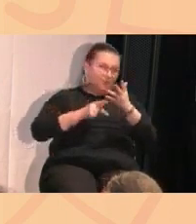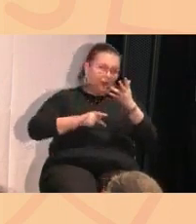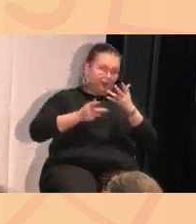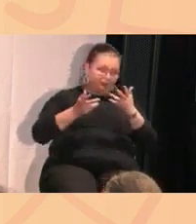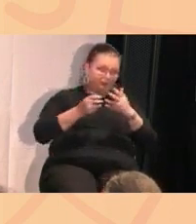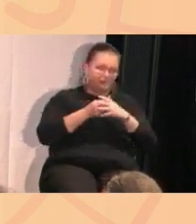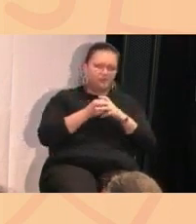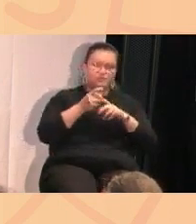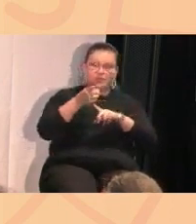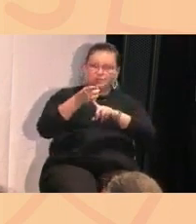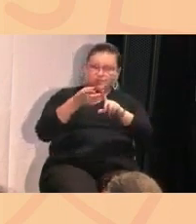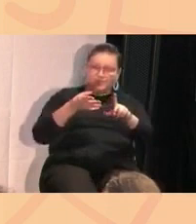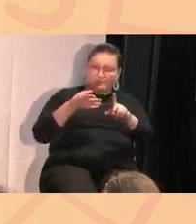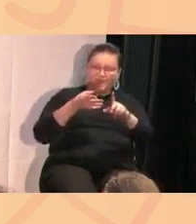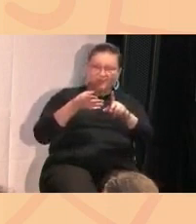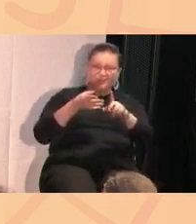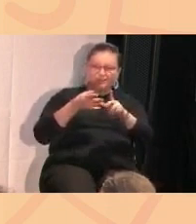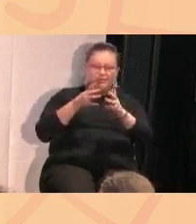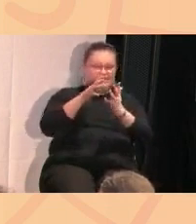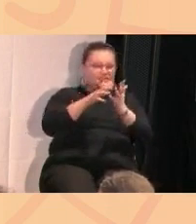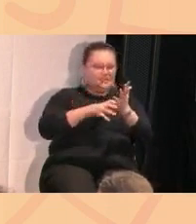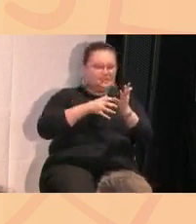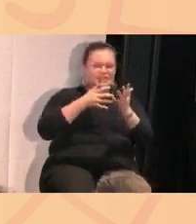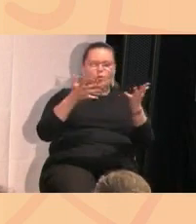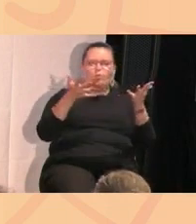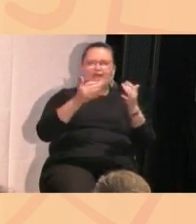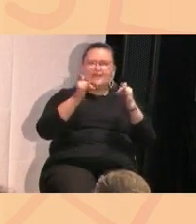I just think it can't help but resonate.